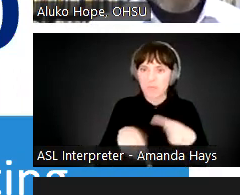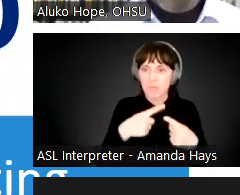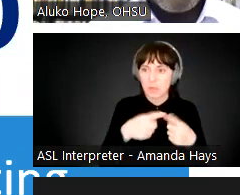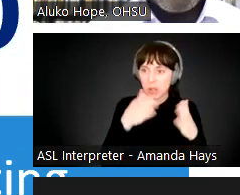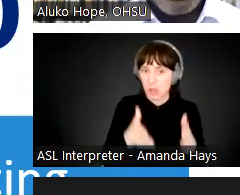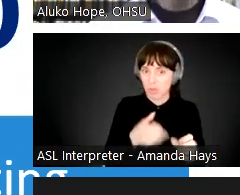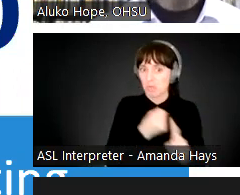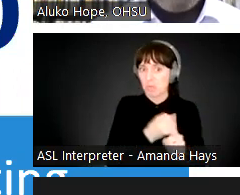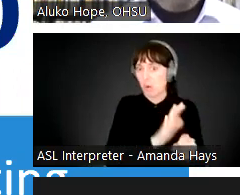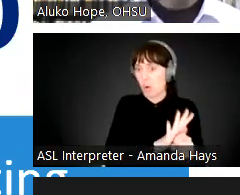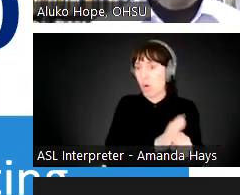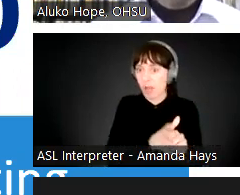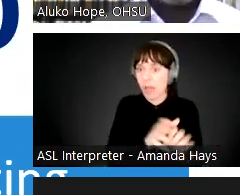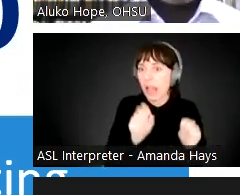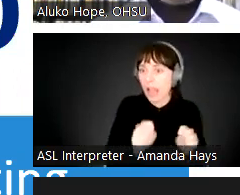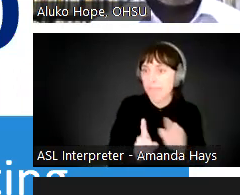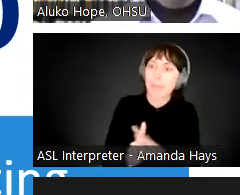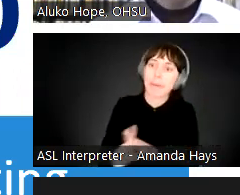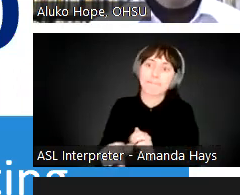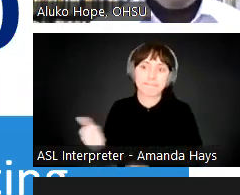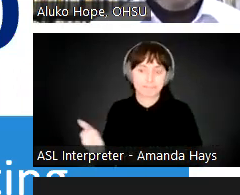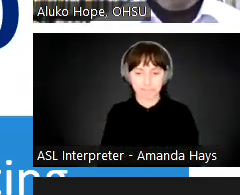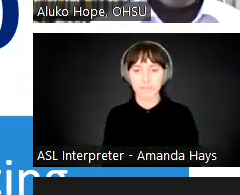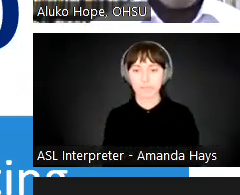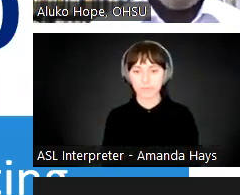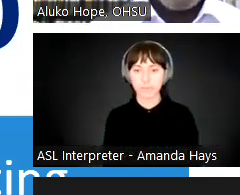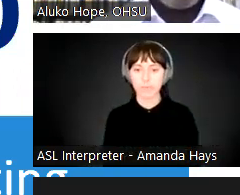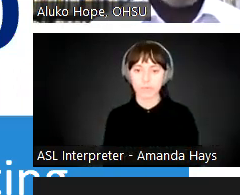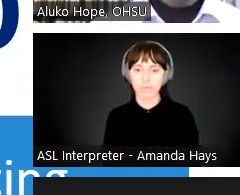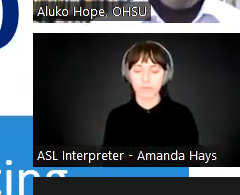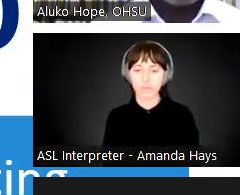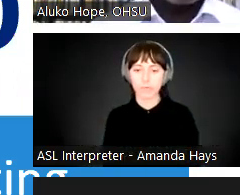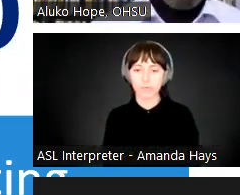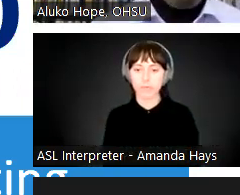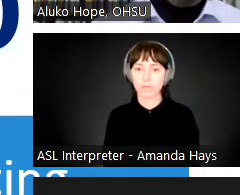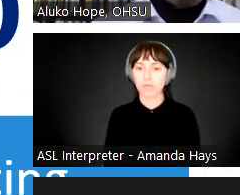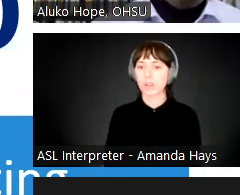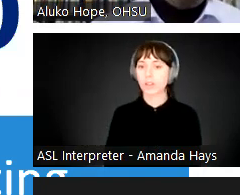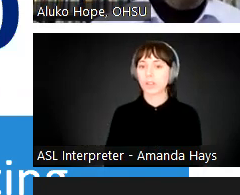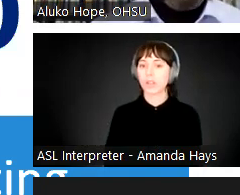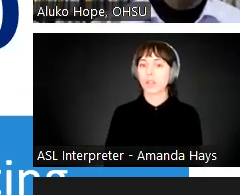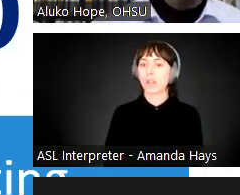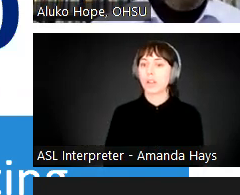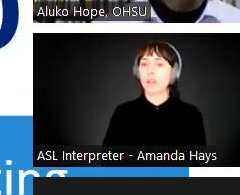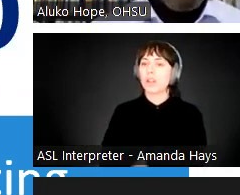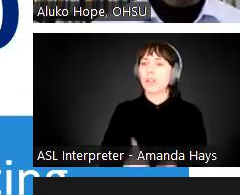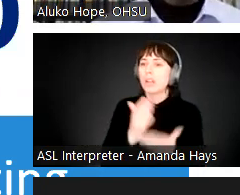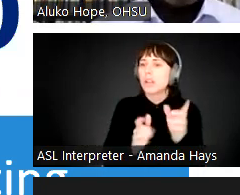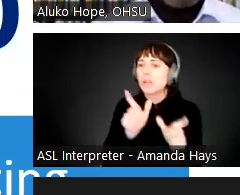people who are just having the presence of certain markers of